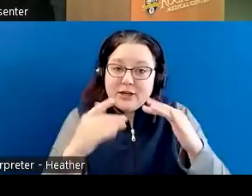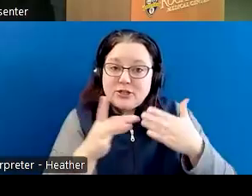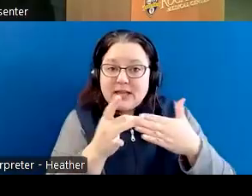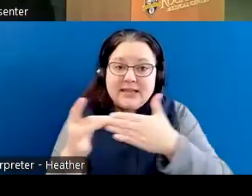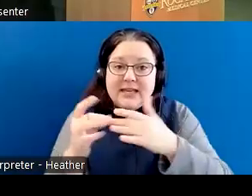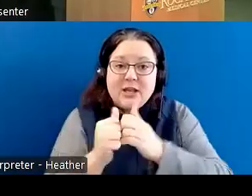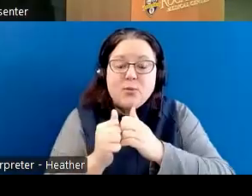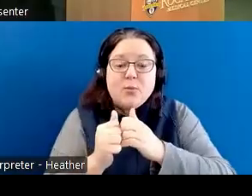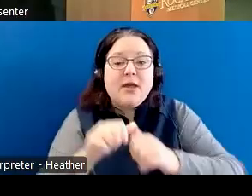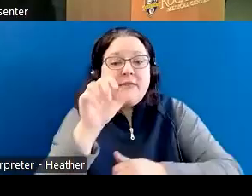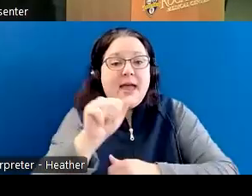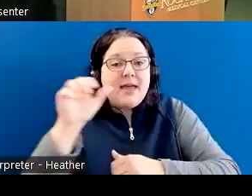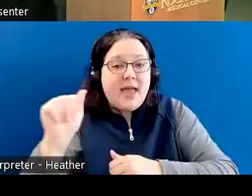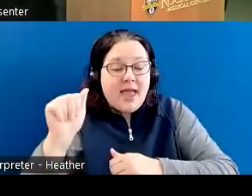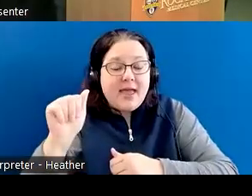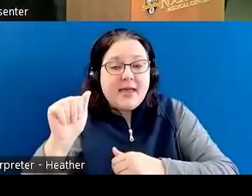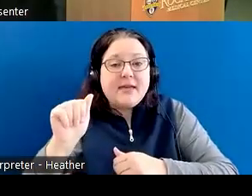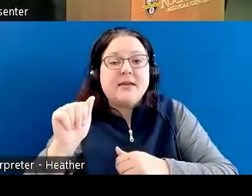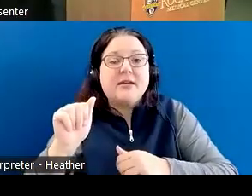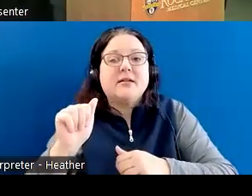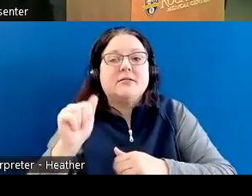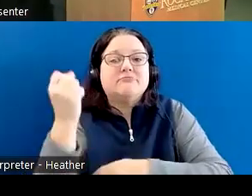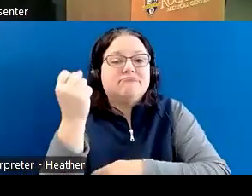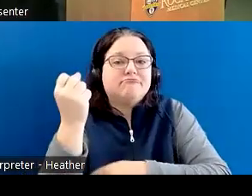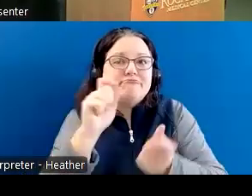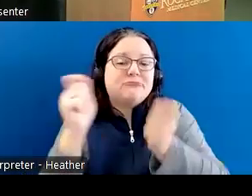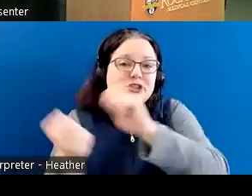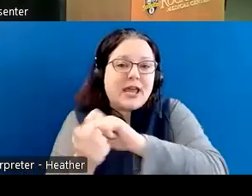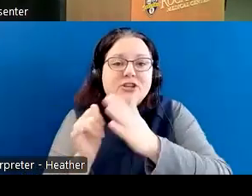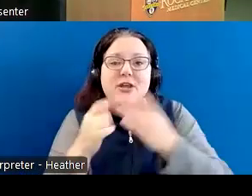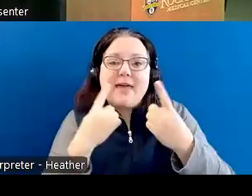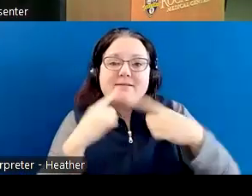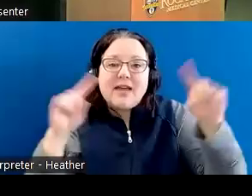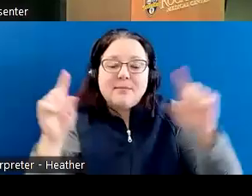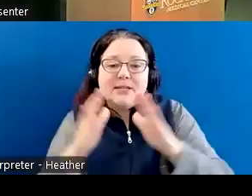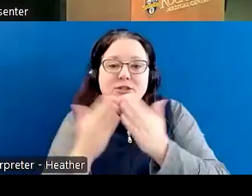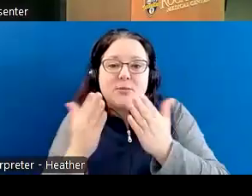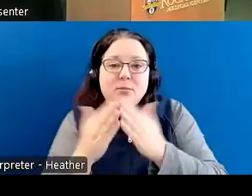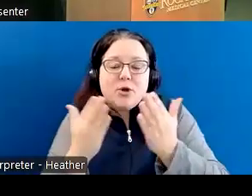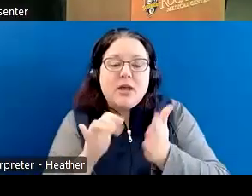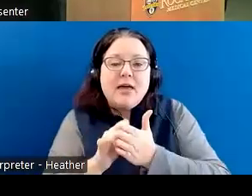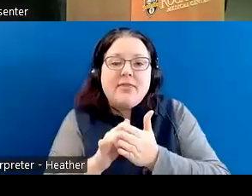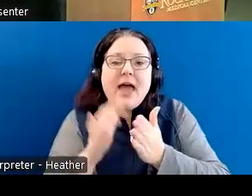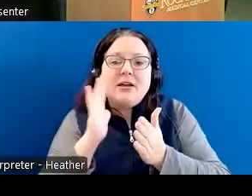anonymous movement and the um famous book um that also continued to lead to other self-help